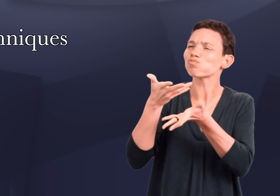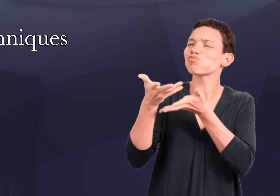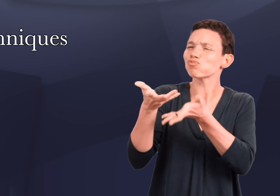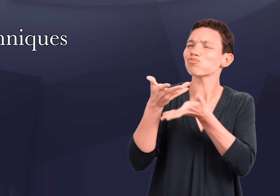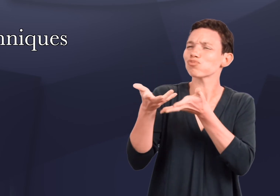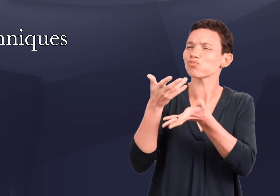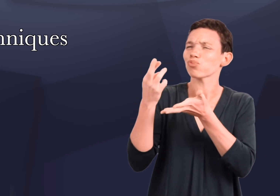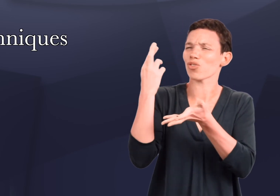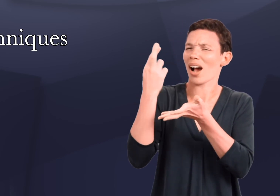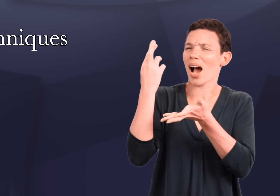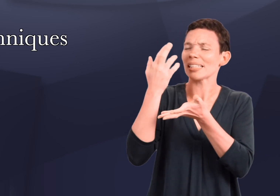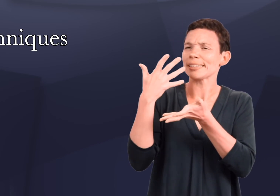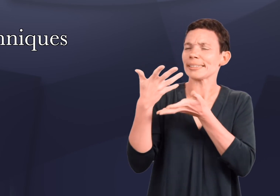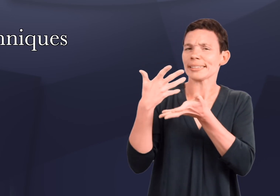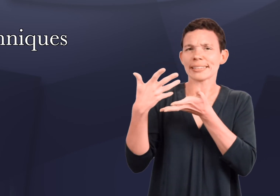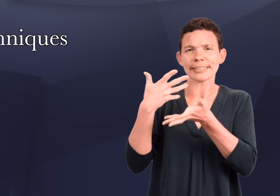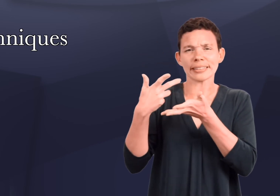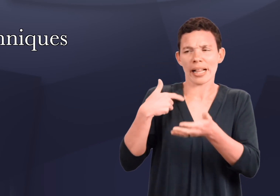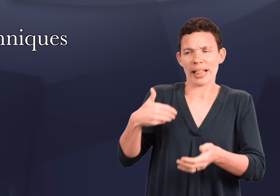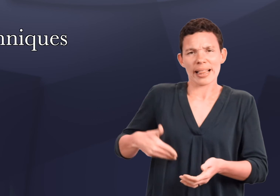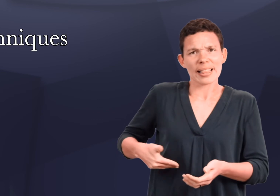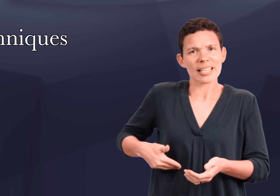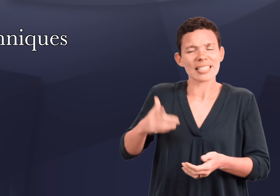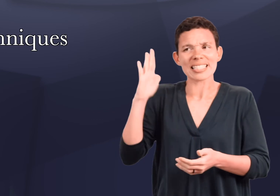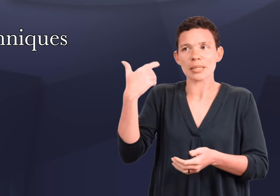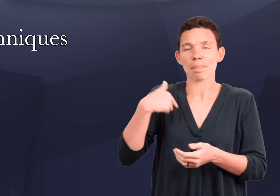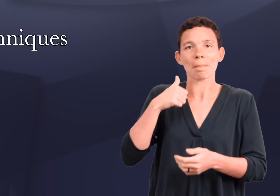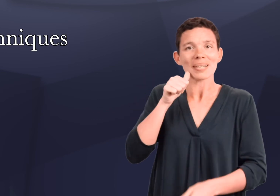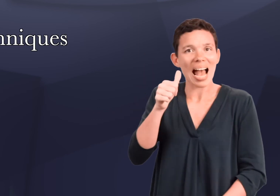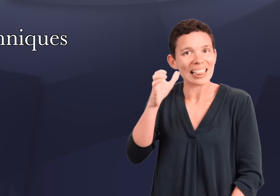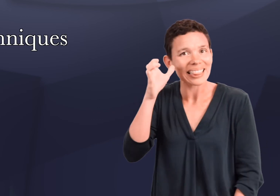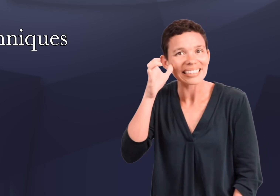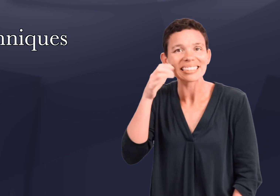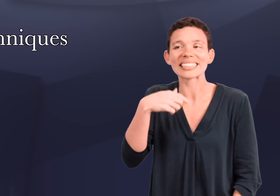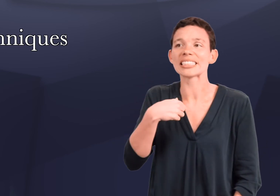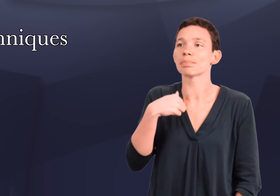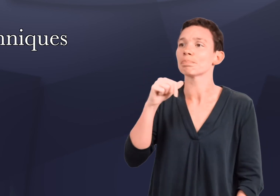that my instinct is telling me that I'm not listening and not seeing this person as whole.